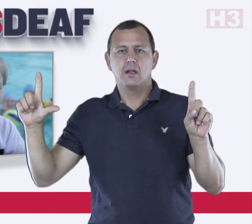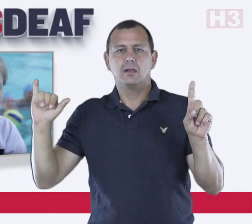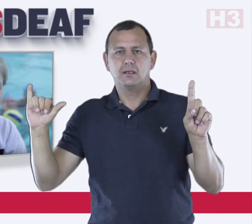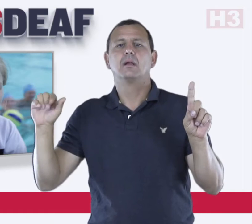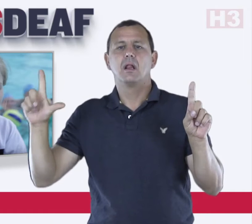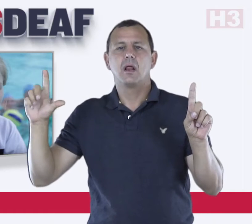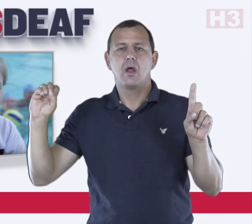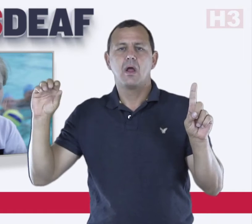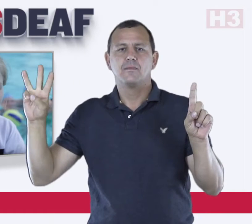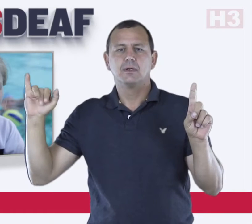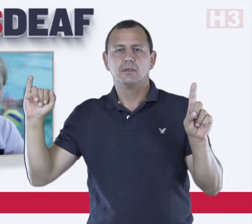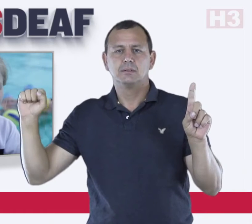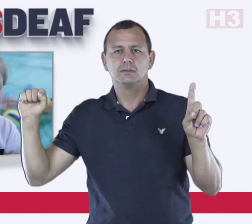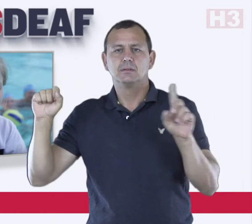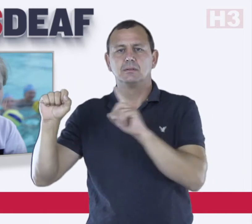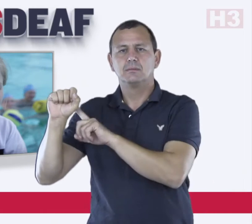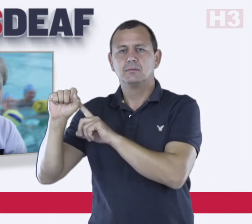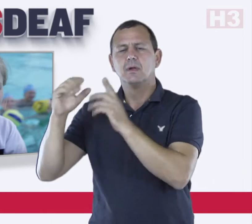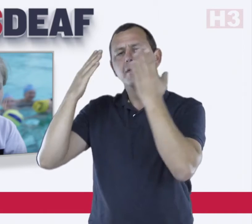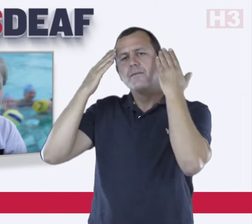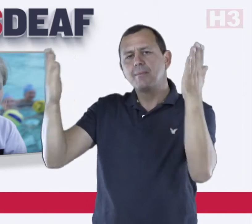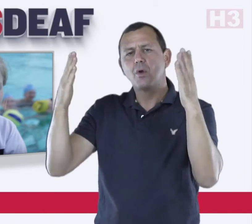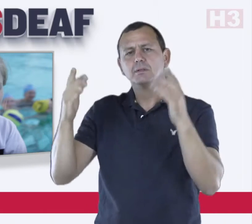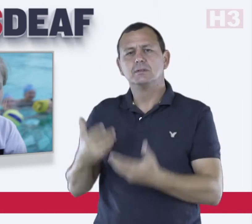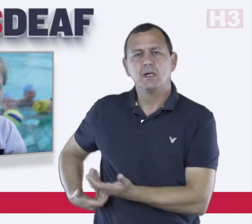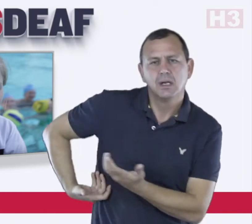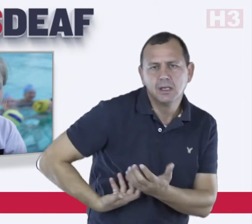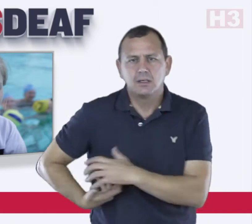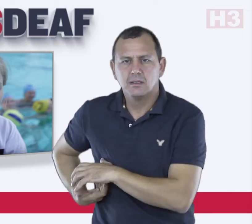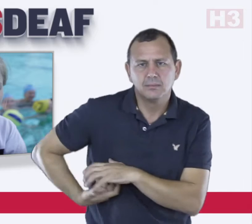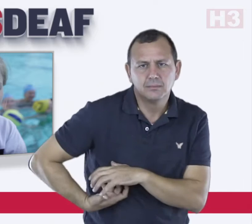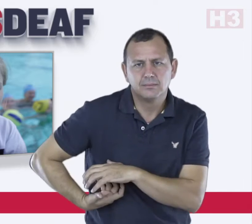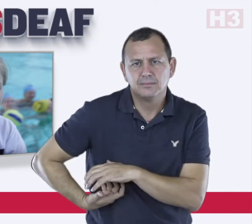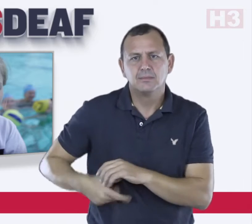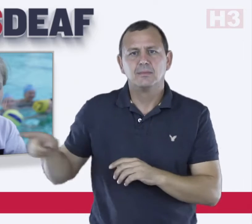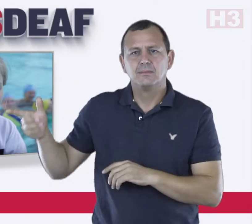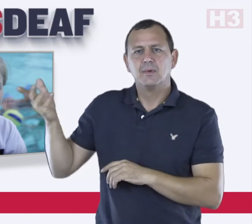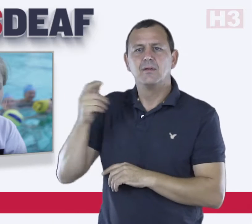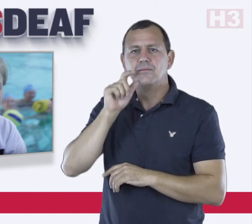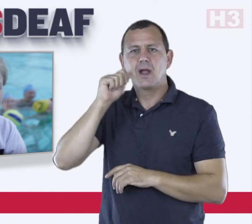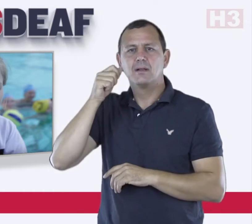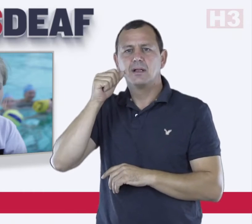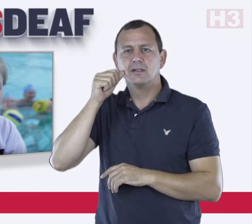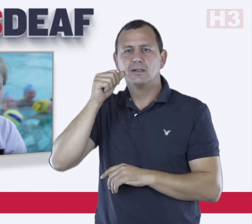Lewis, a famous Rugby legend, as a father,